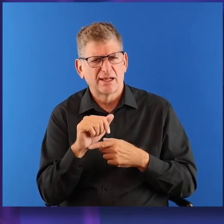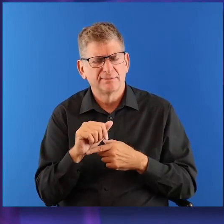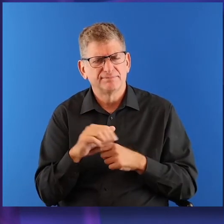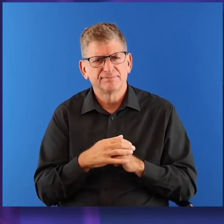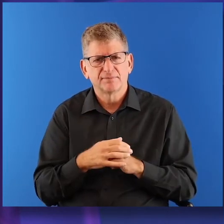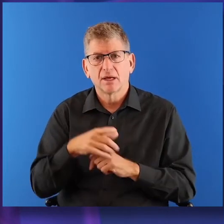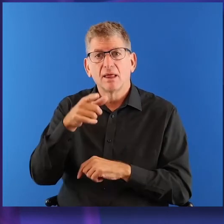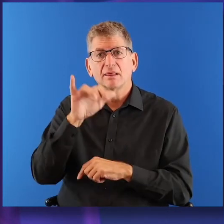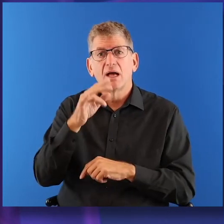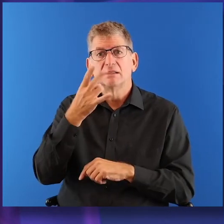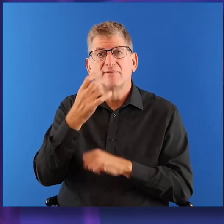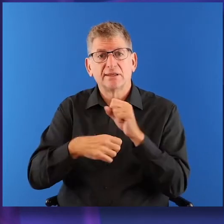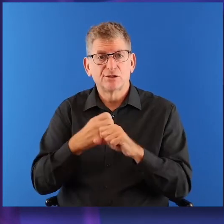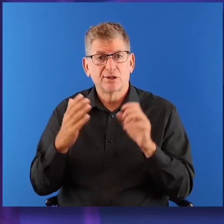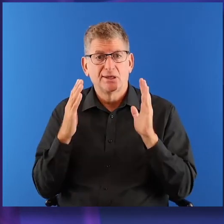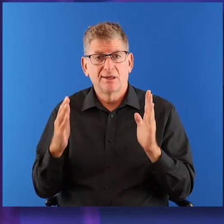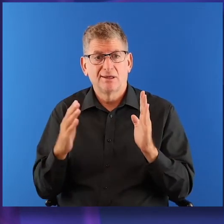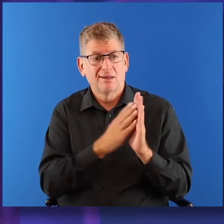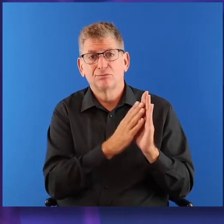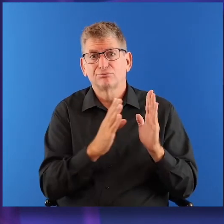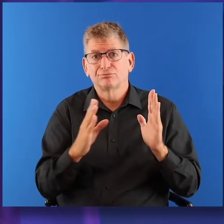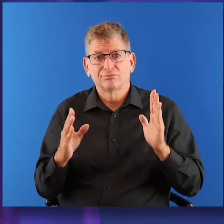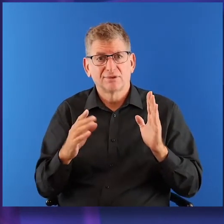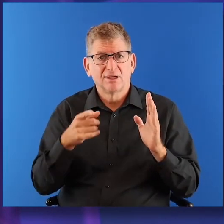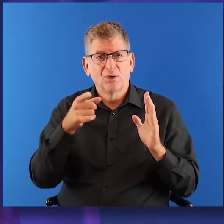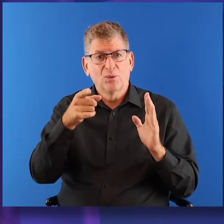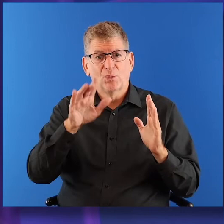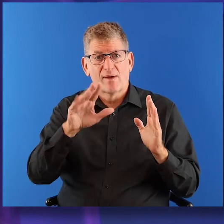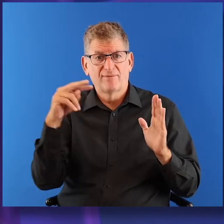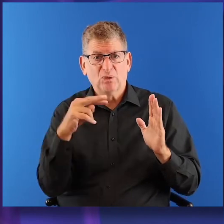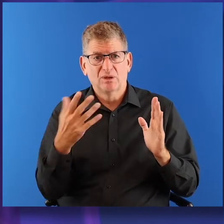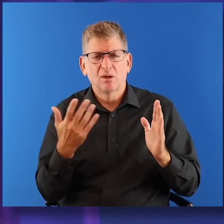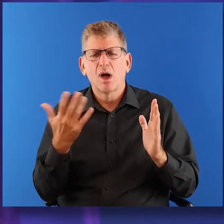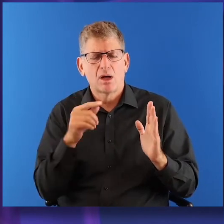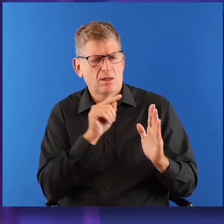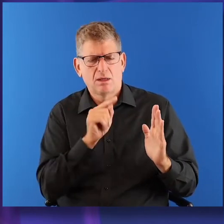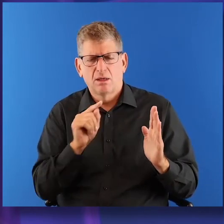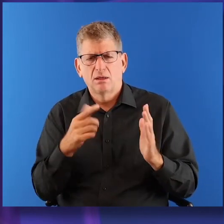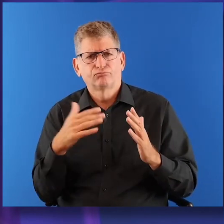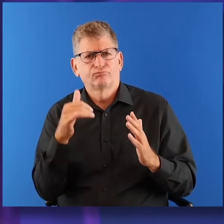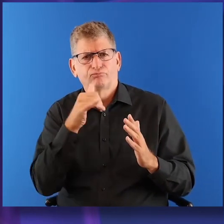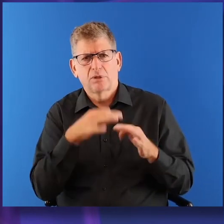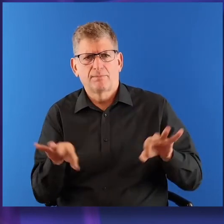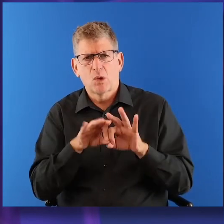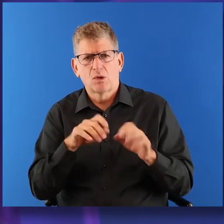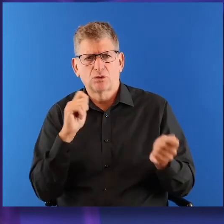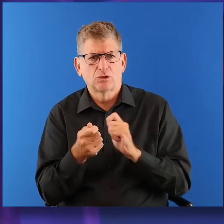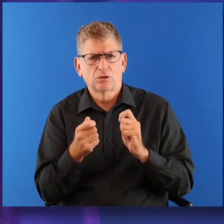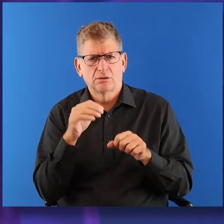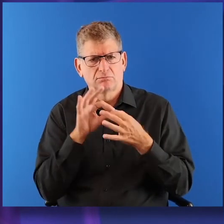Over that 17-year period, in your view, what have been some of the most important changes